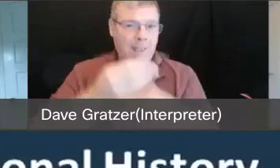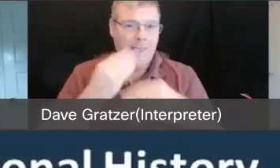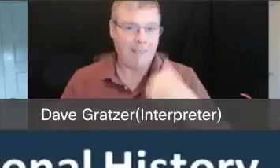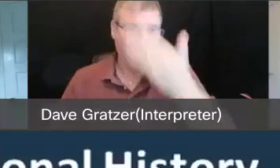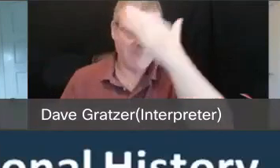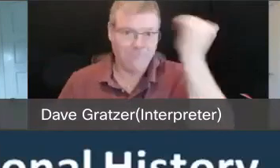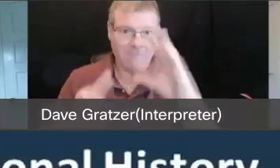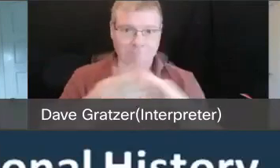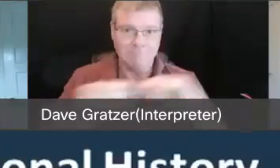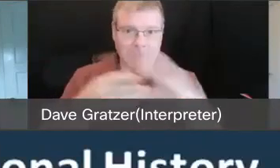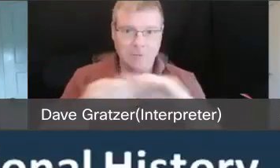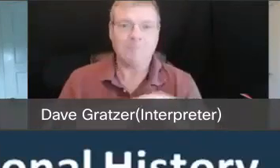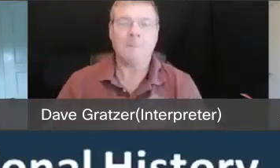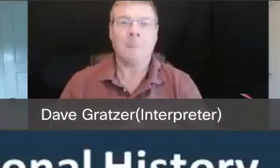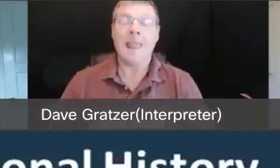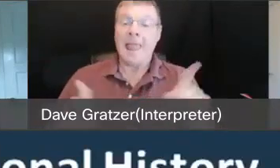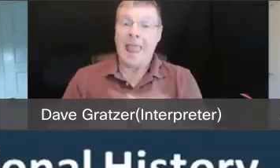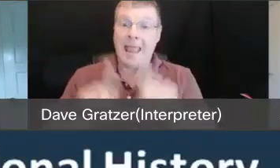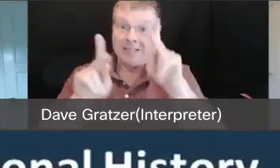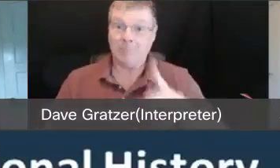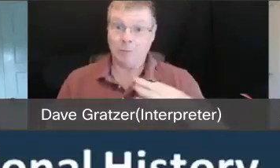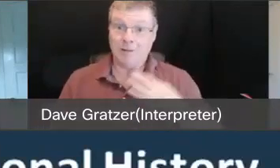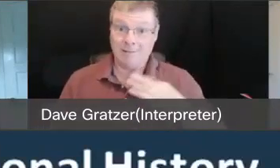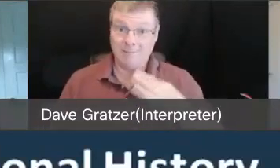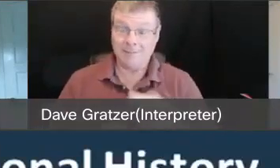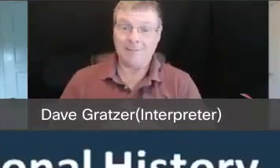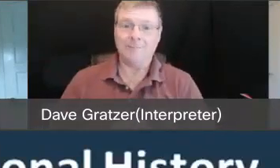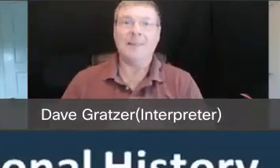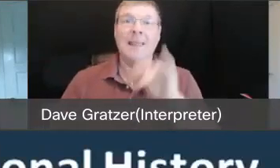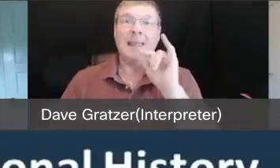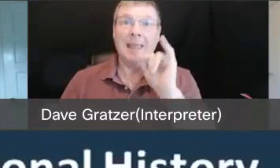If an applicant has an instance of maintaining employment,